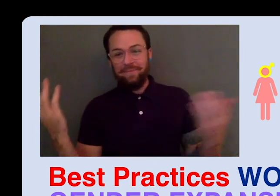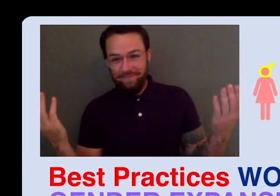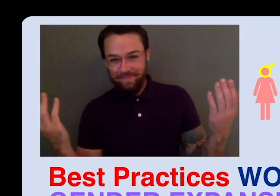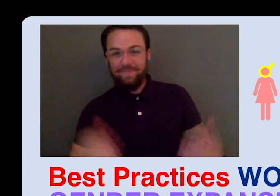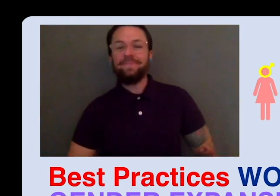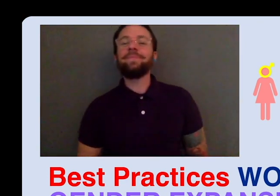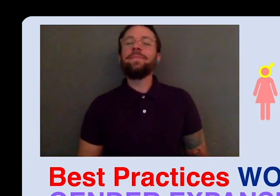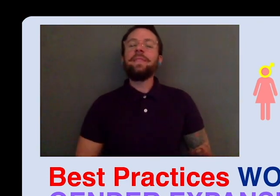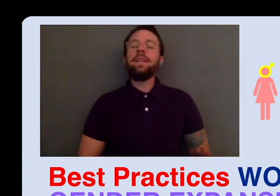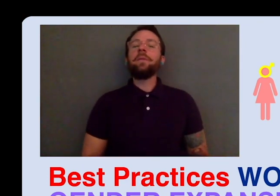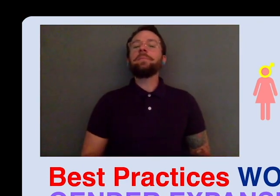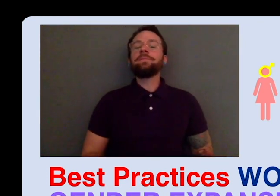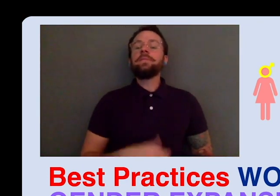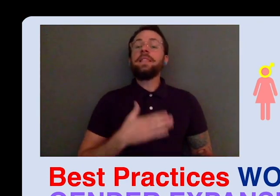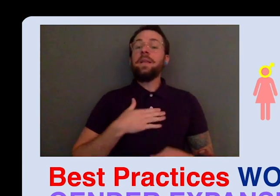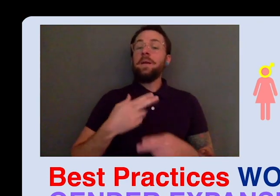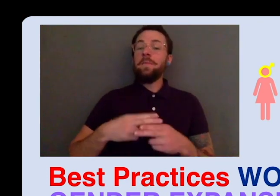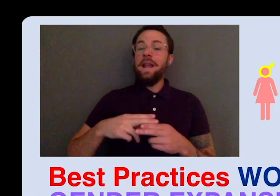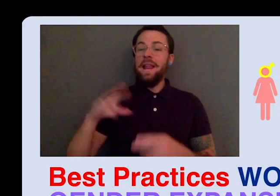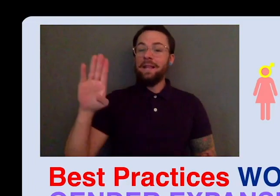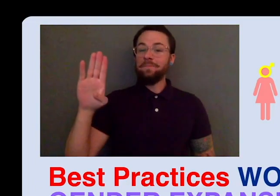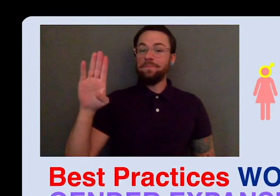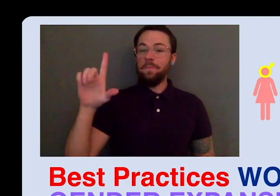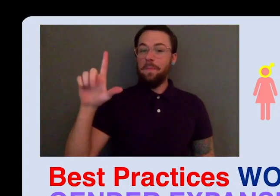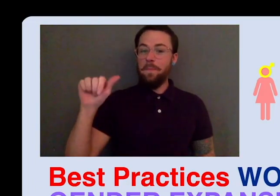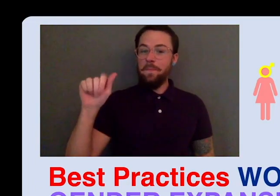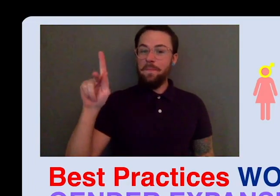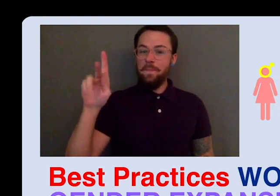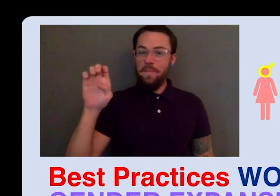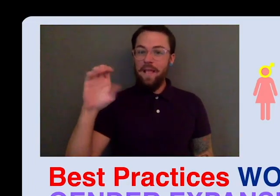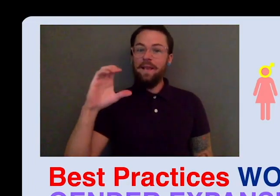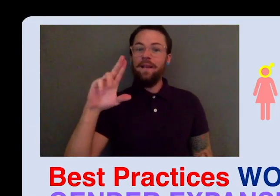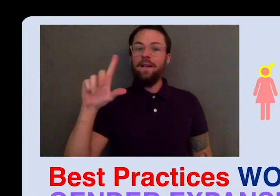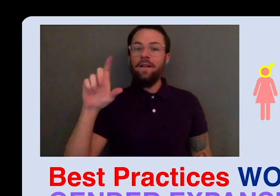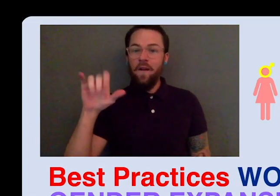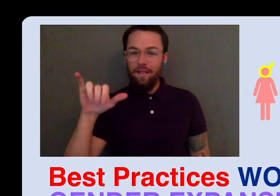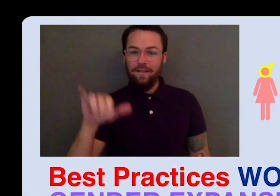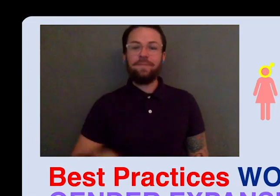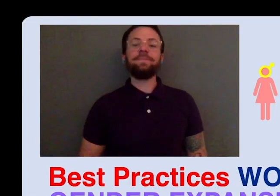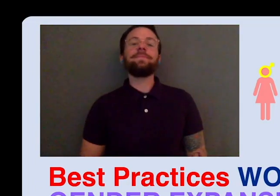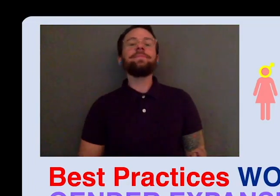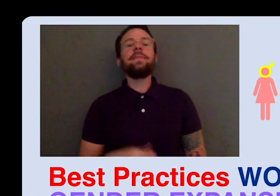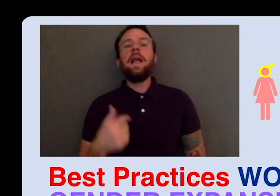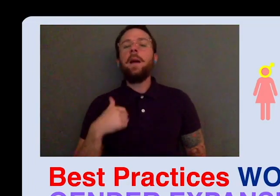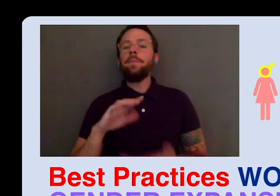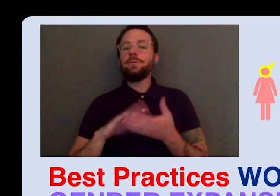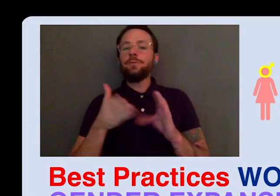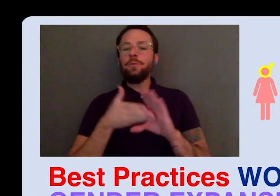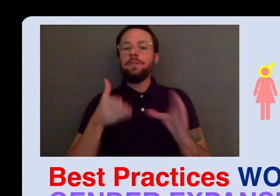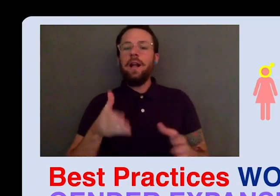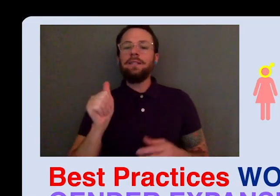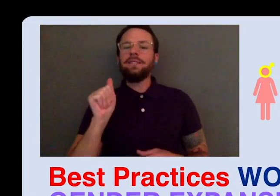But when you're going to be watching it, it will be in the morning so good morning! My name is Blake Culley.